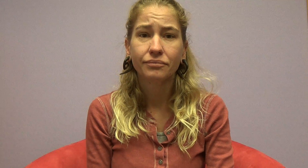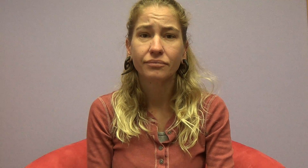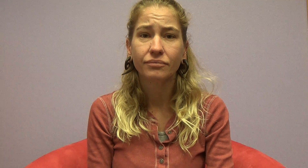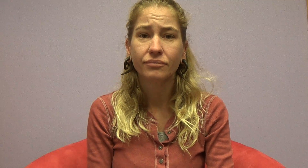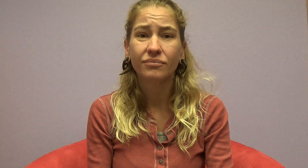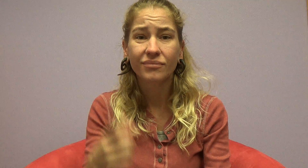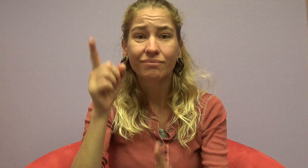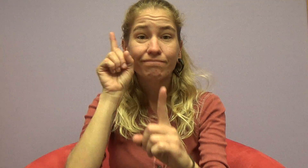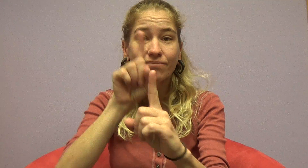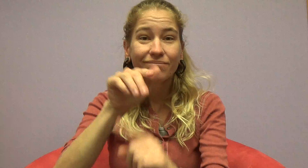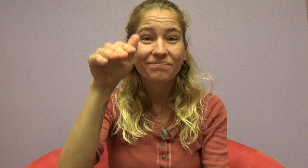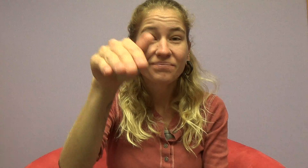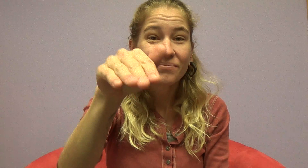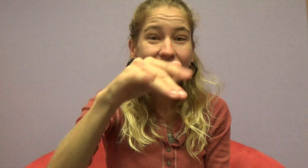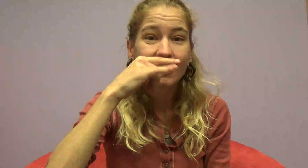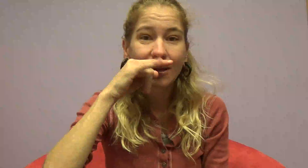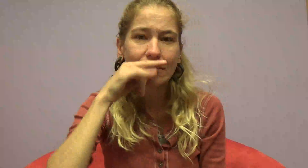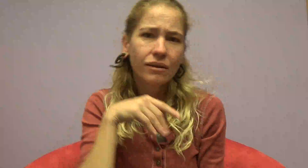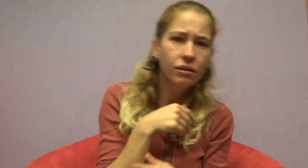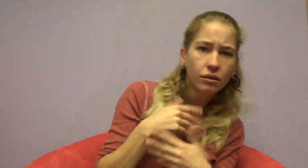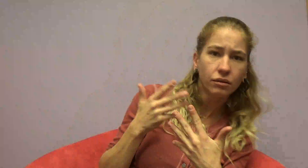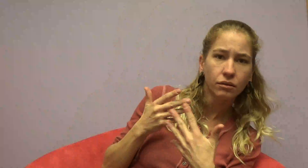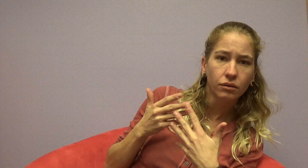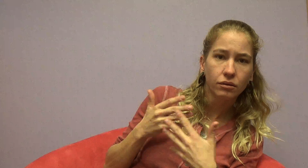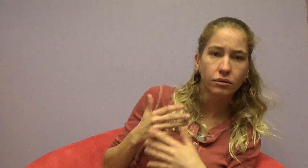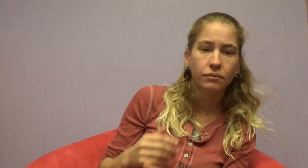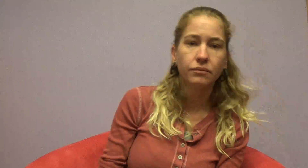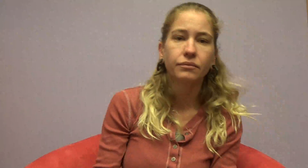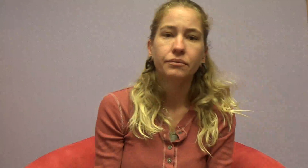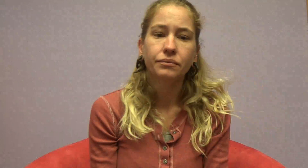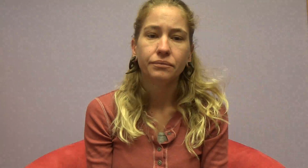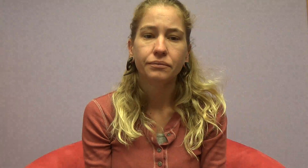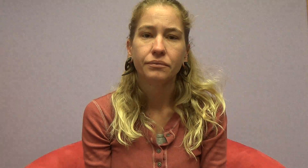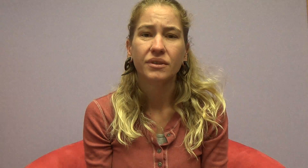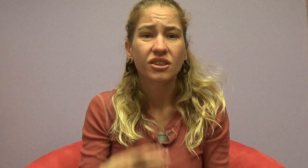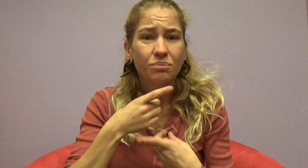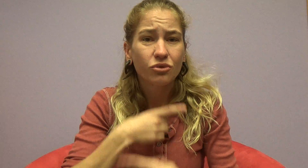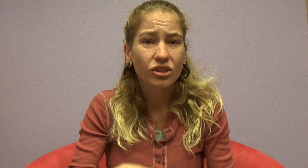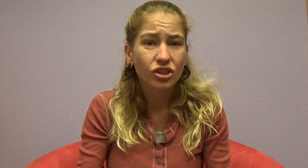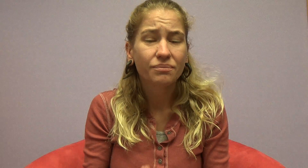the child becomes scared when you approach them; depression;